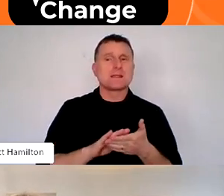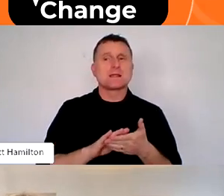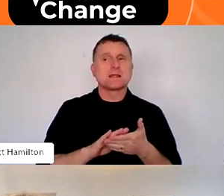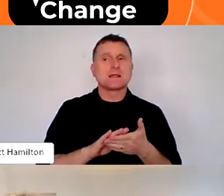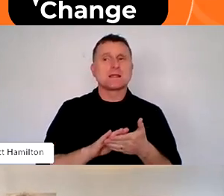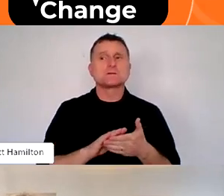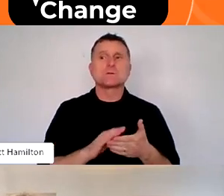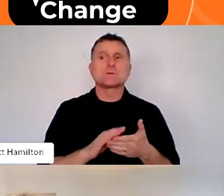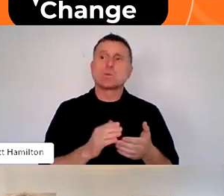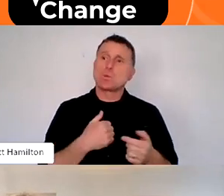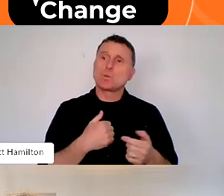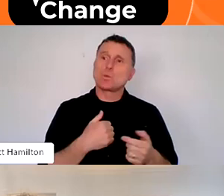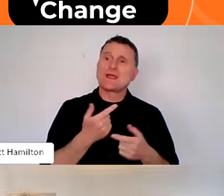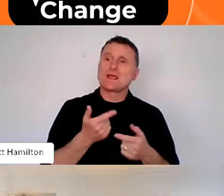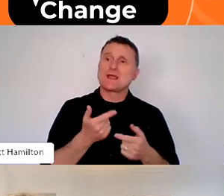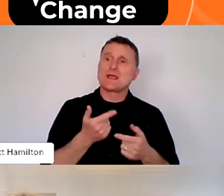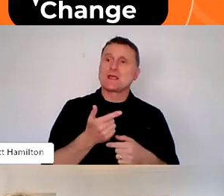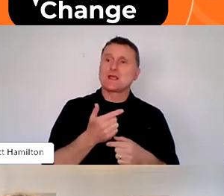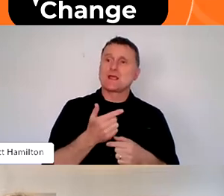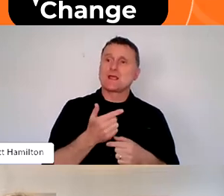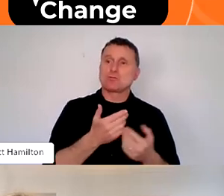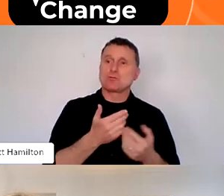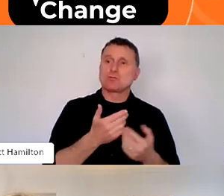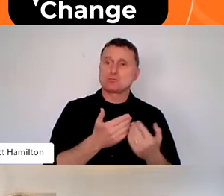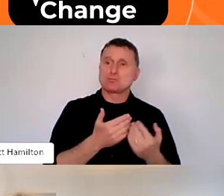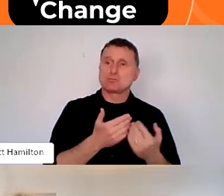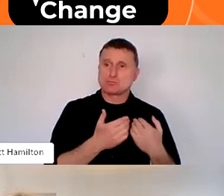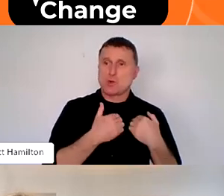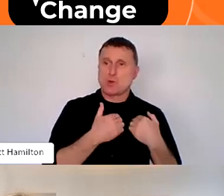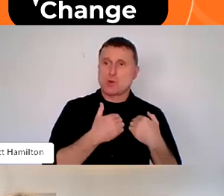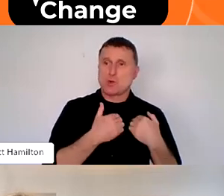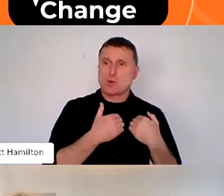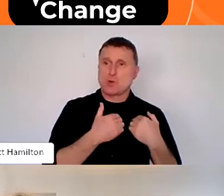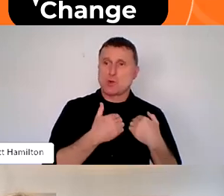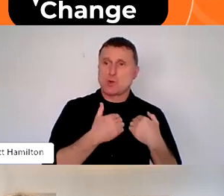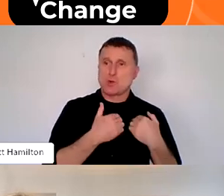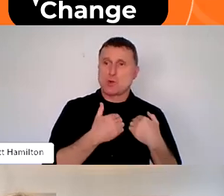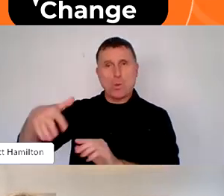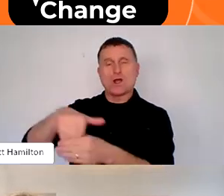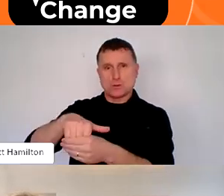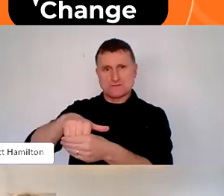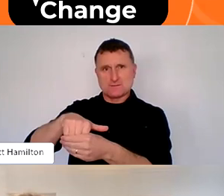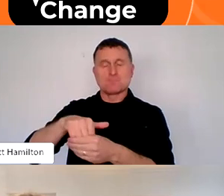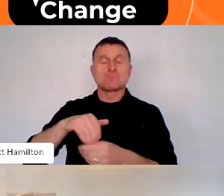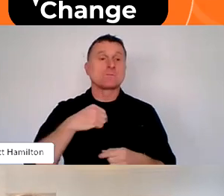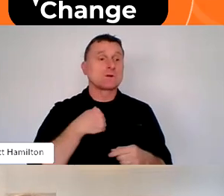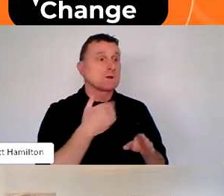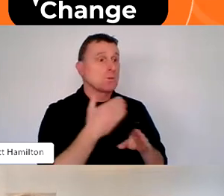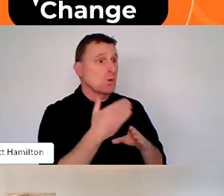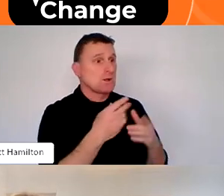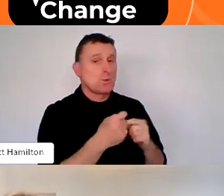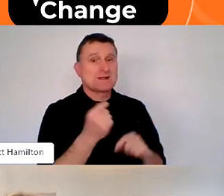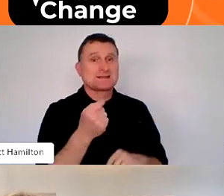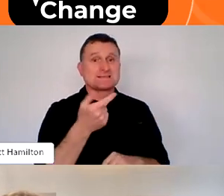society. And in our work with teachers, and experienced teachers as well